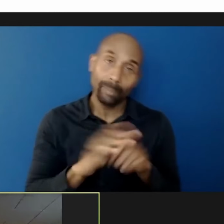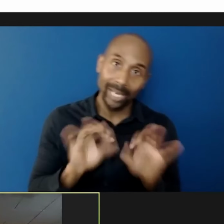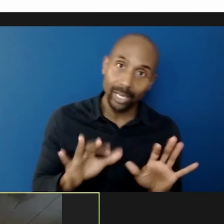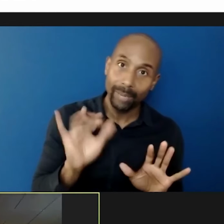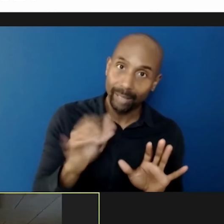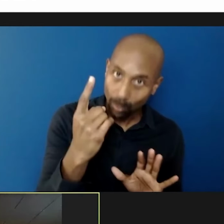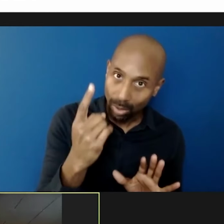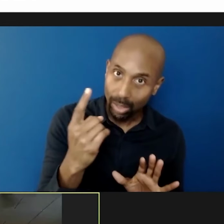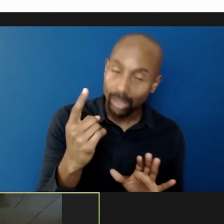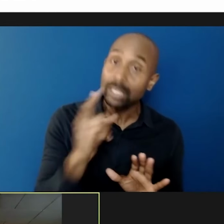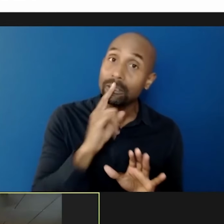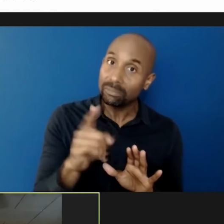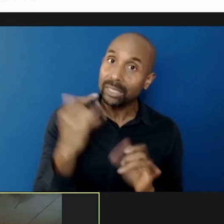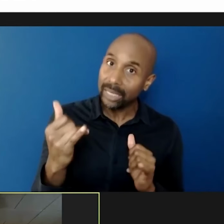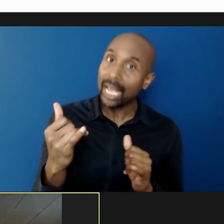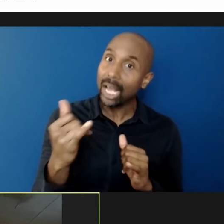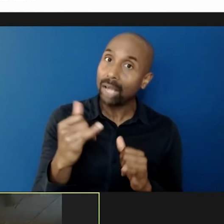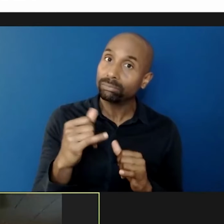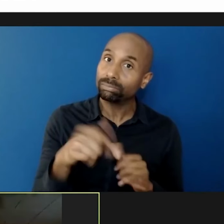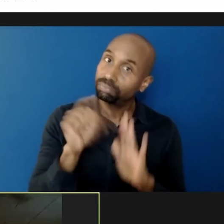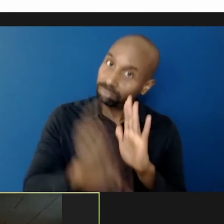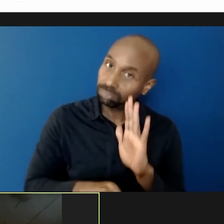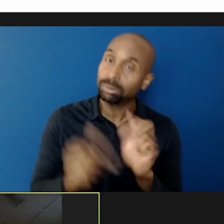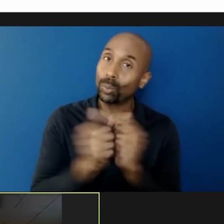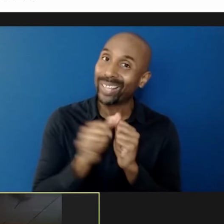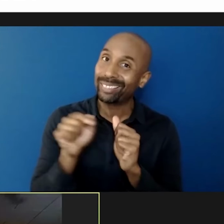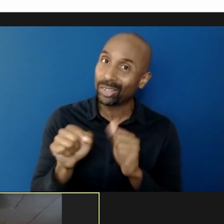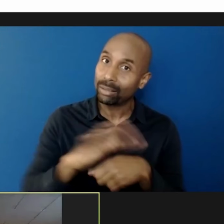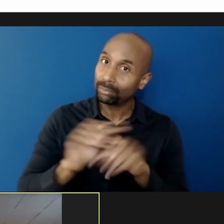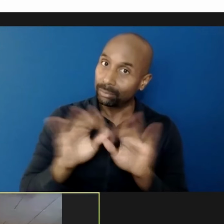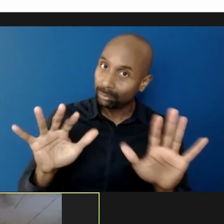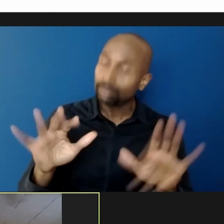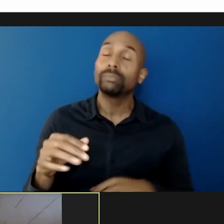height of this problem right now. So what I think is very important is to learn from